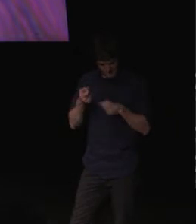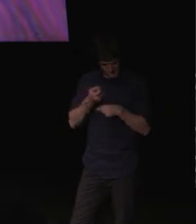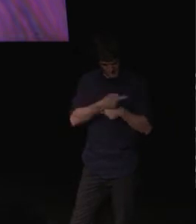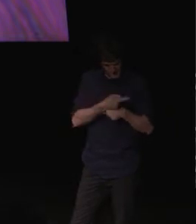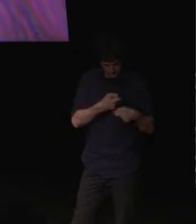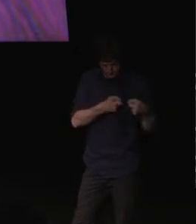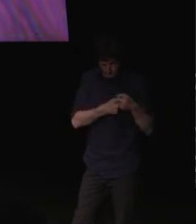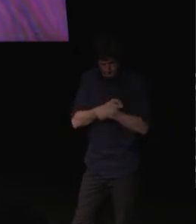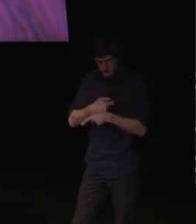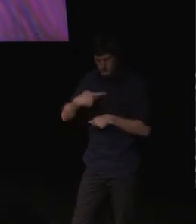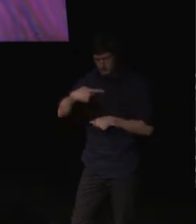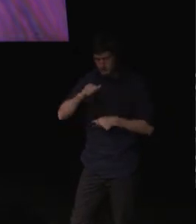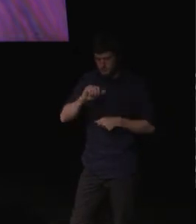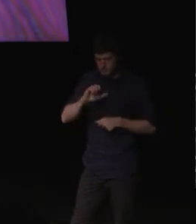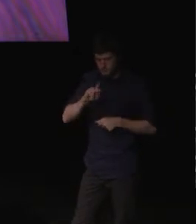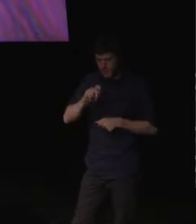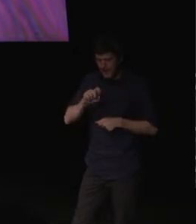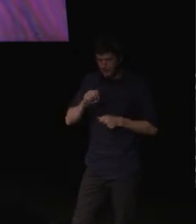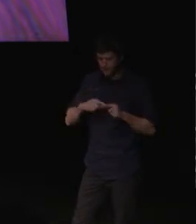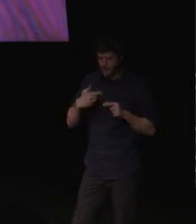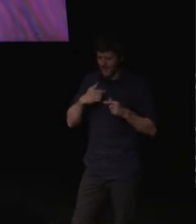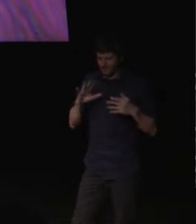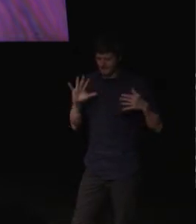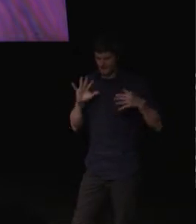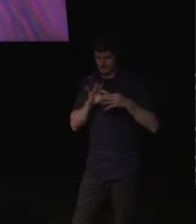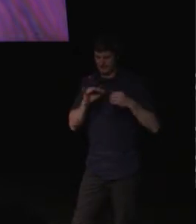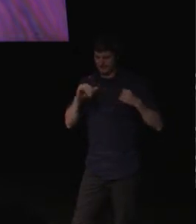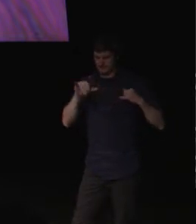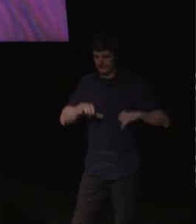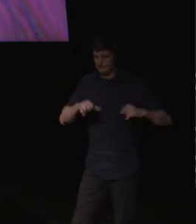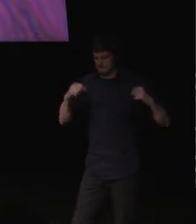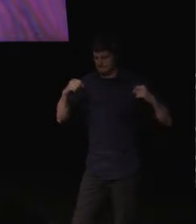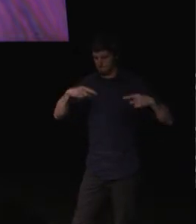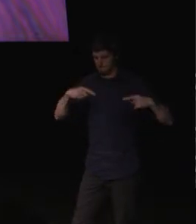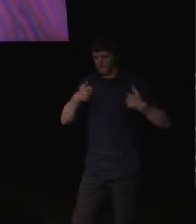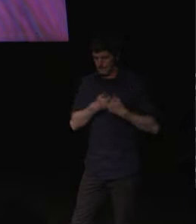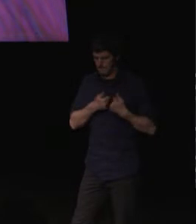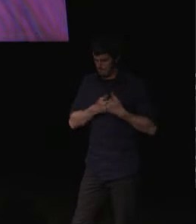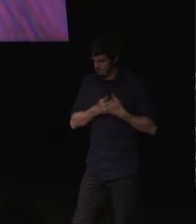But you can also attach chat endpoints in the network and that does voice-in-text chat.